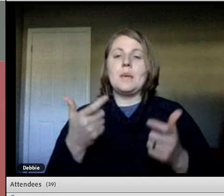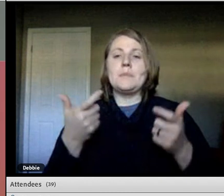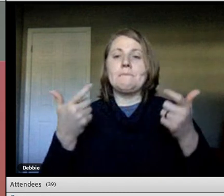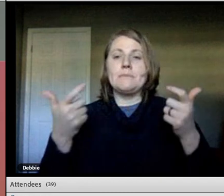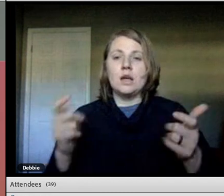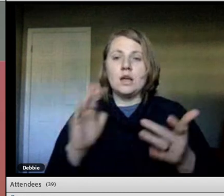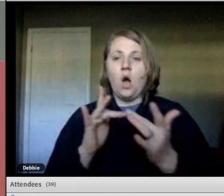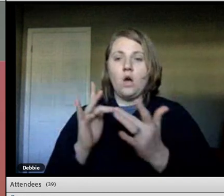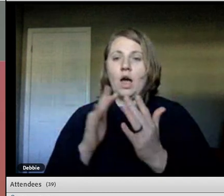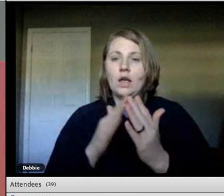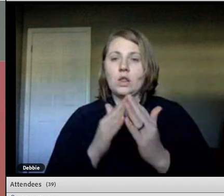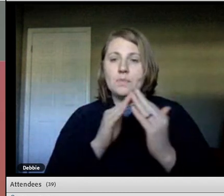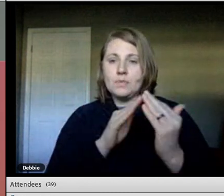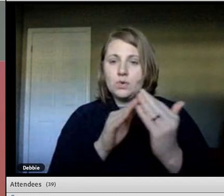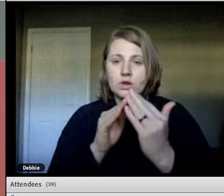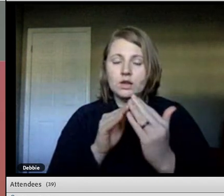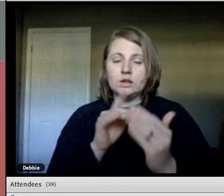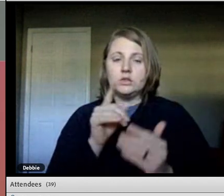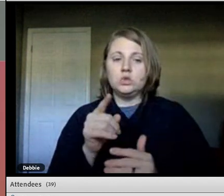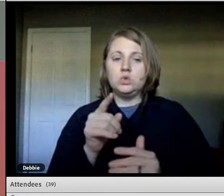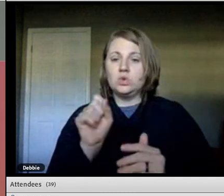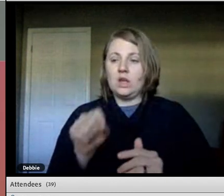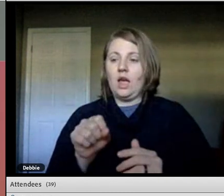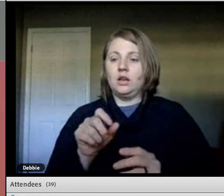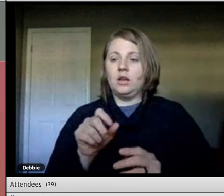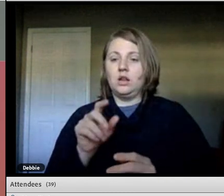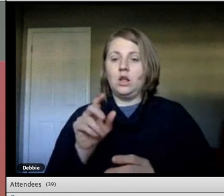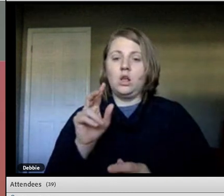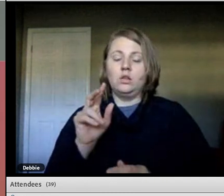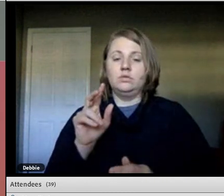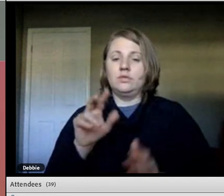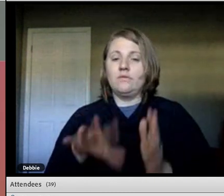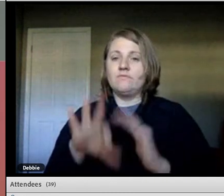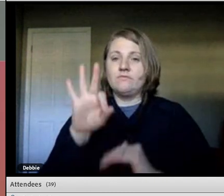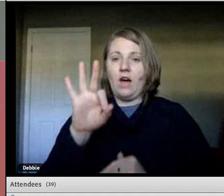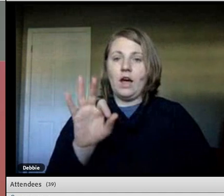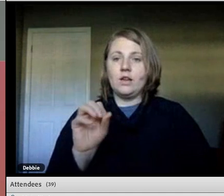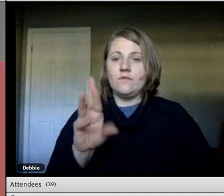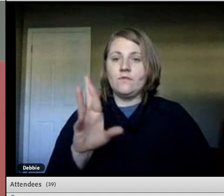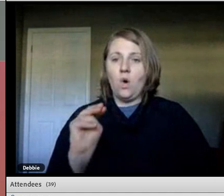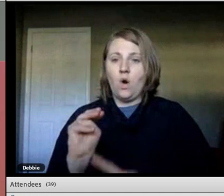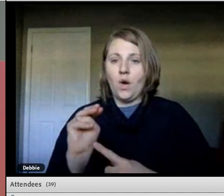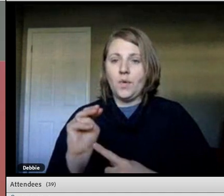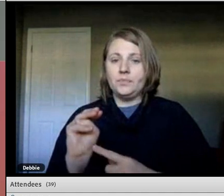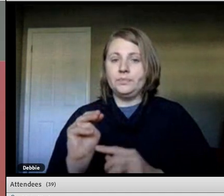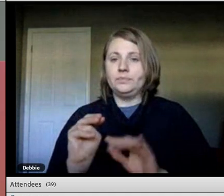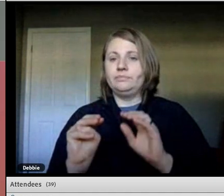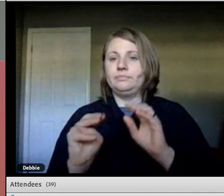where you post a question to a forum. You know, it's not immediate, and somebody is like, "Way to help you,"